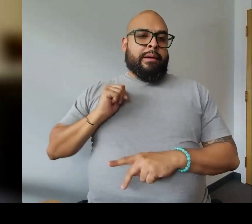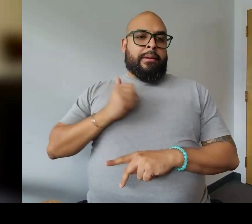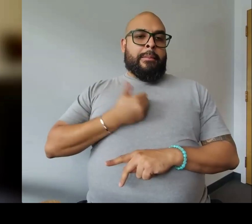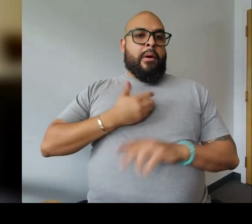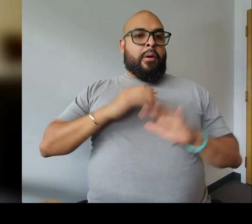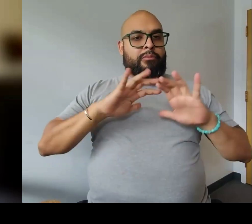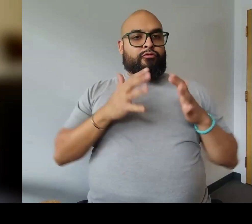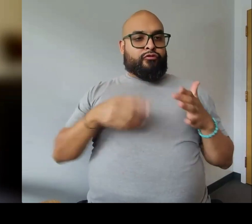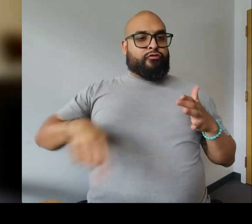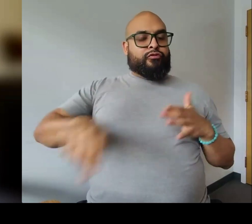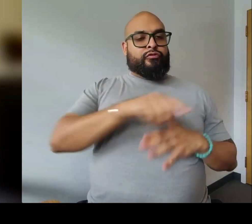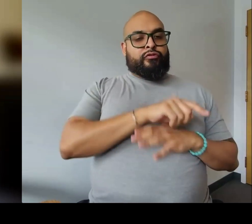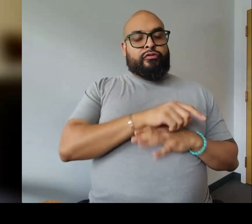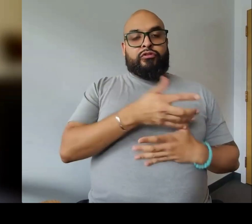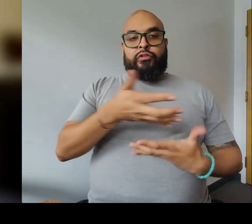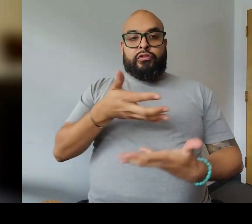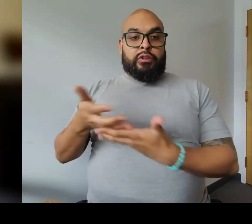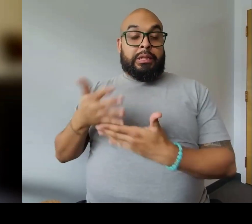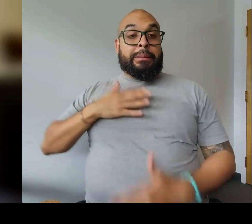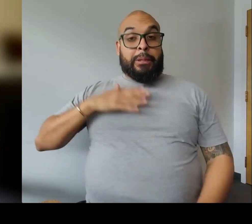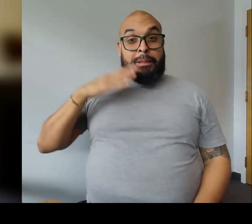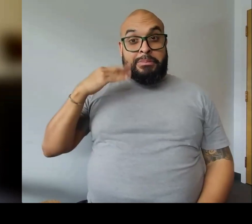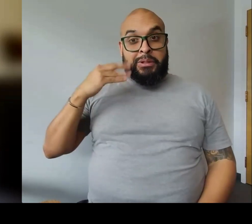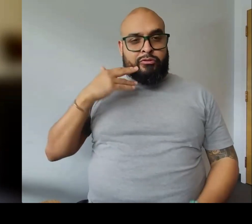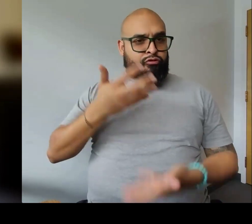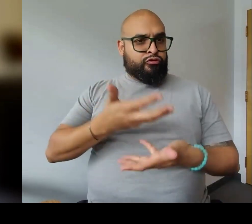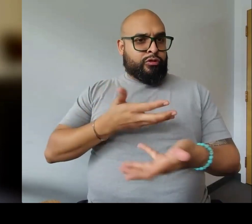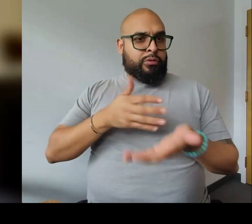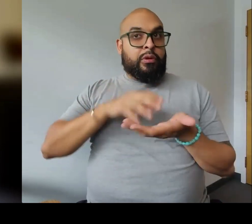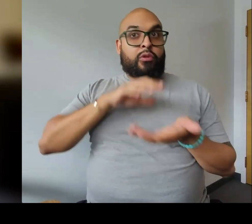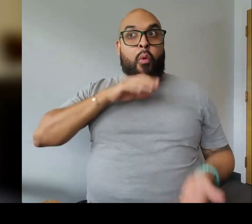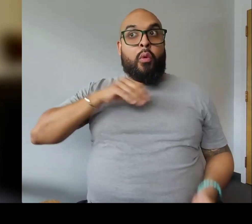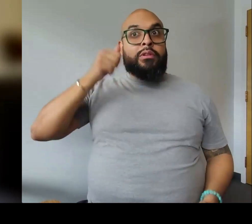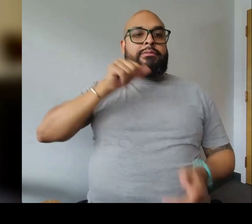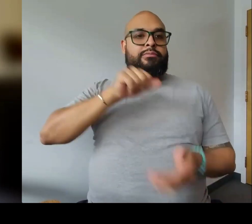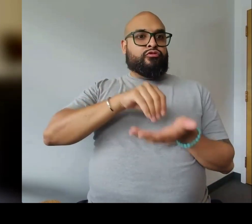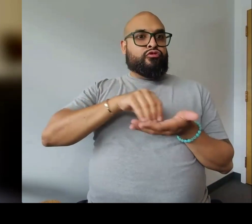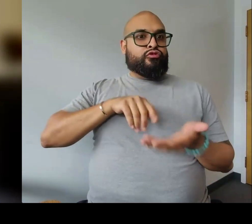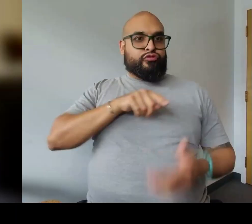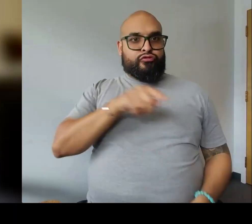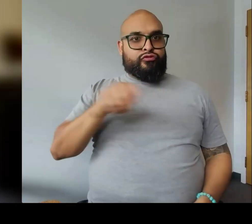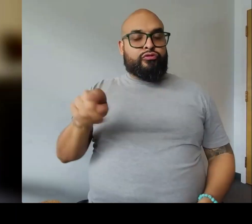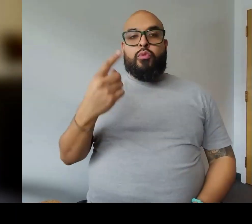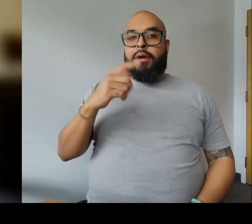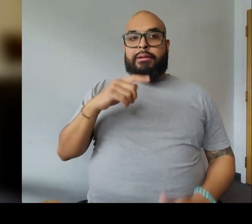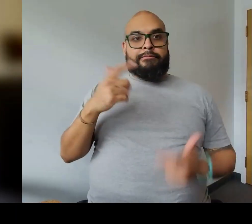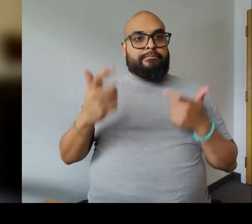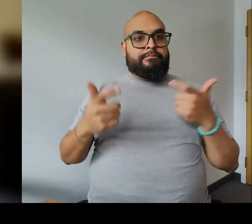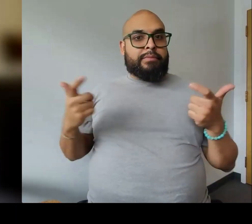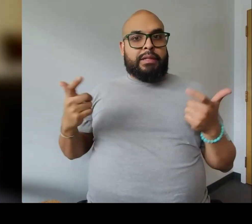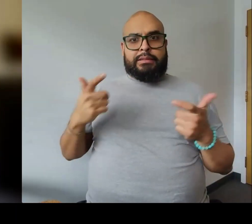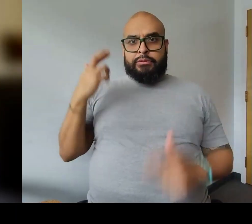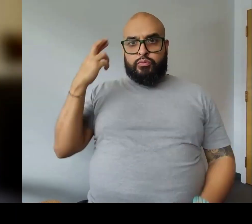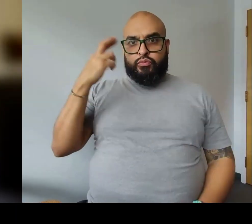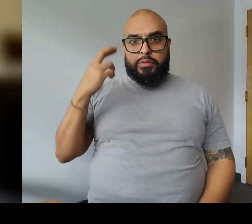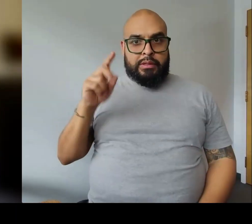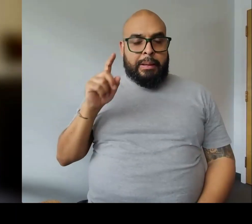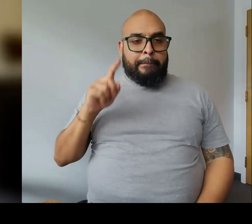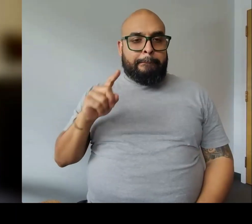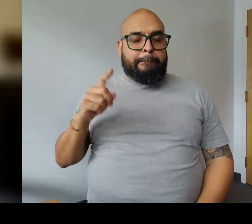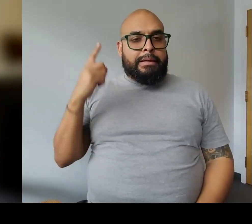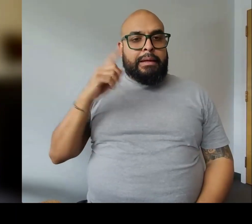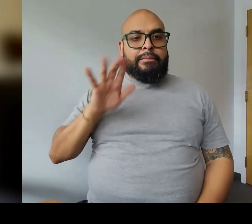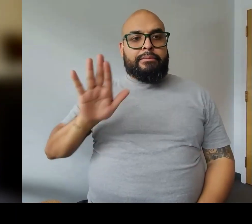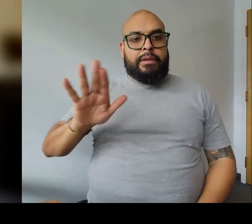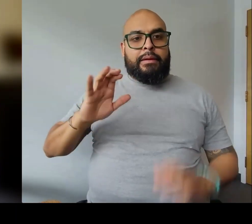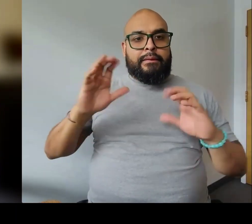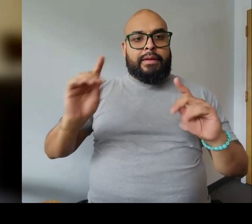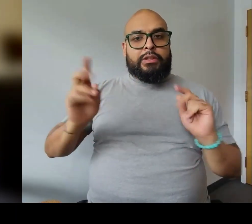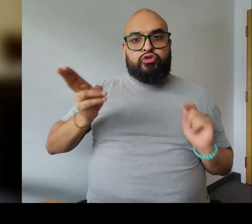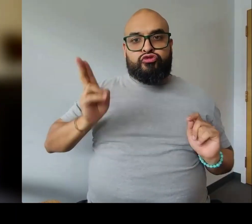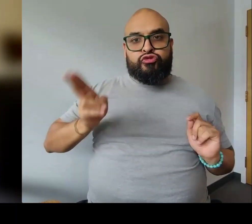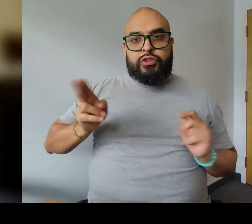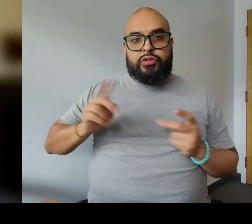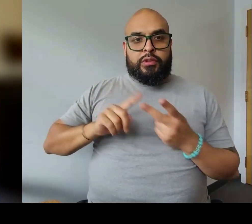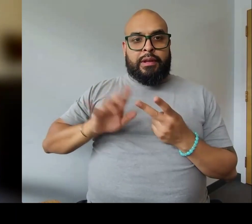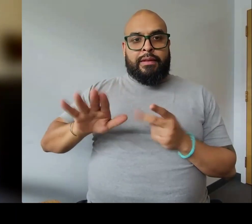From my experience, especially working with the older students, one of the biggest factors that we have to consider is their educational history and their exposure history.